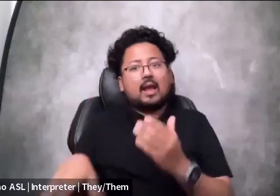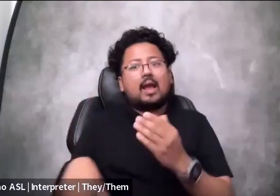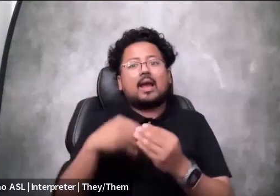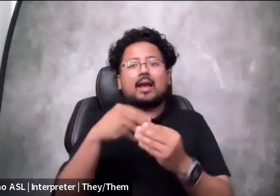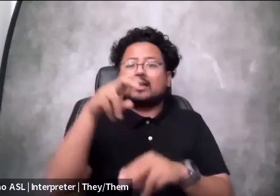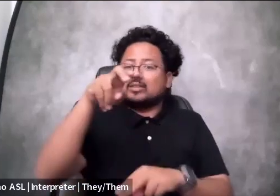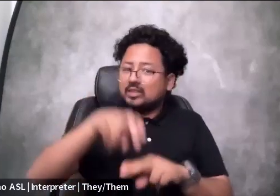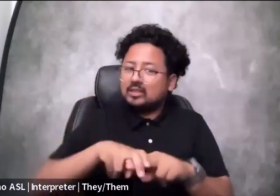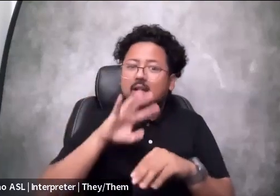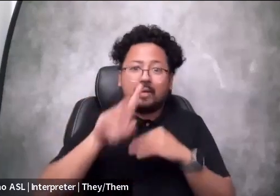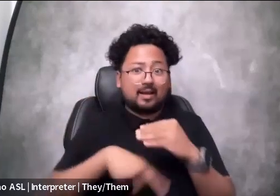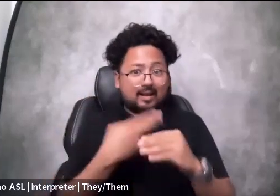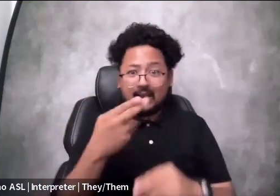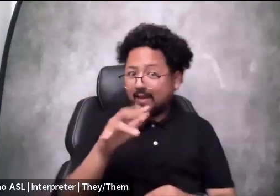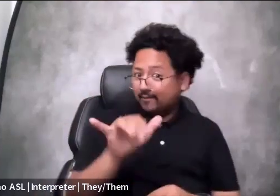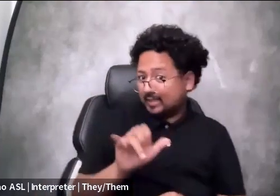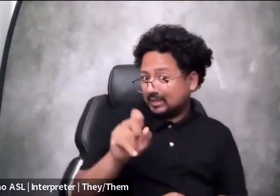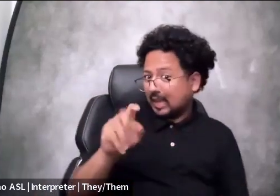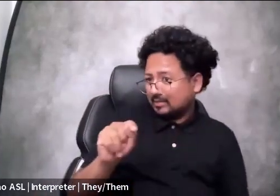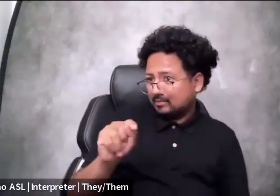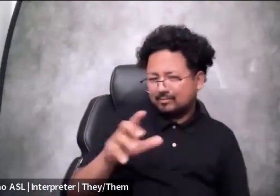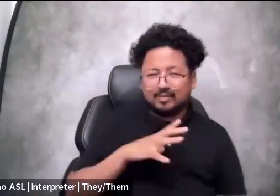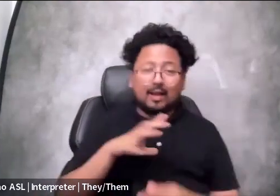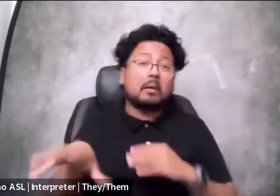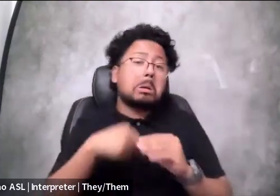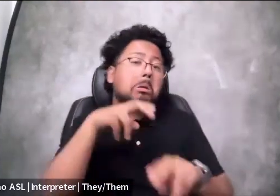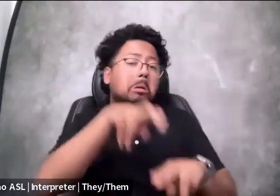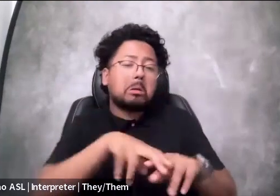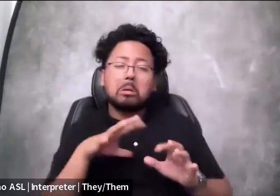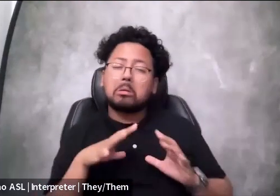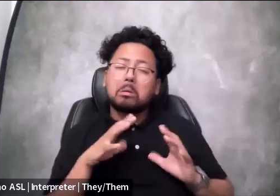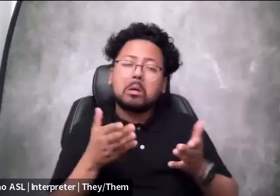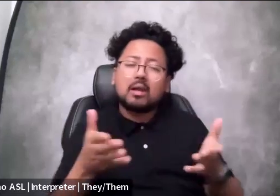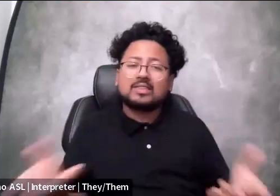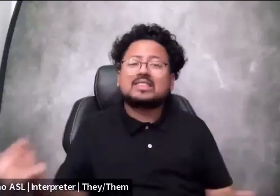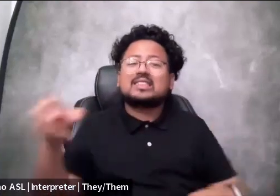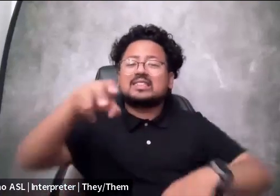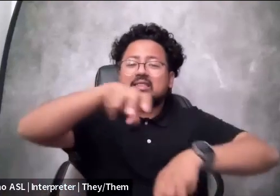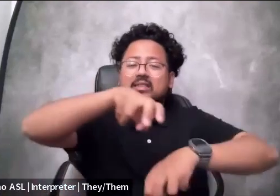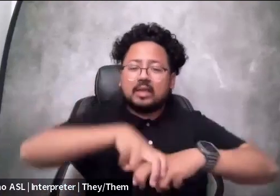we're going to talk about heavyset, A chair is heavyset, but no, she feels her chair.